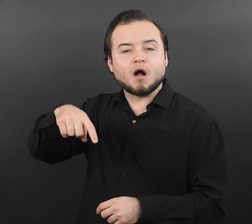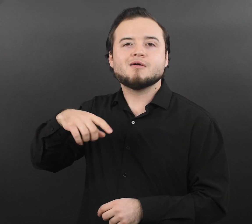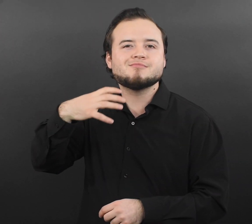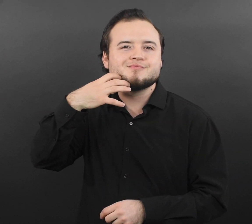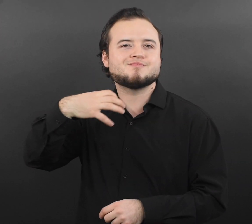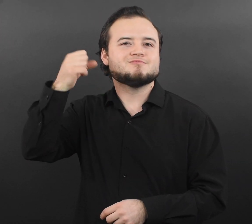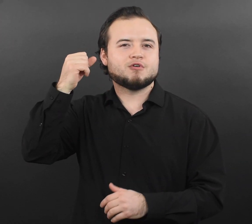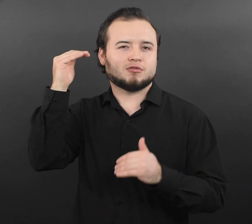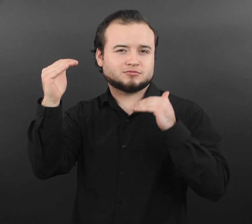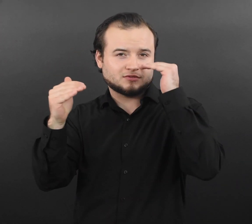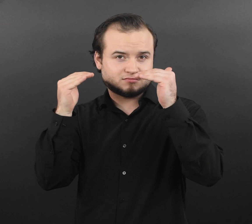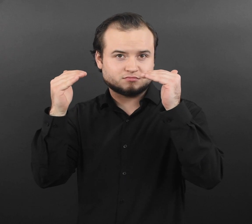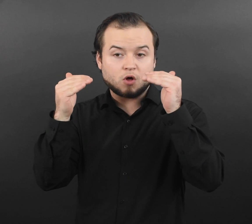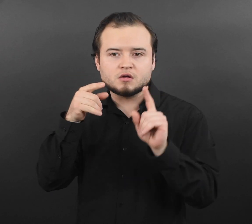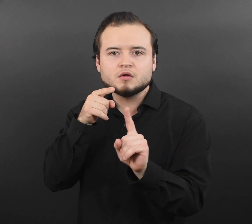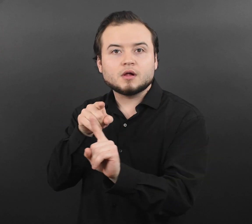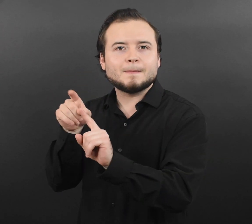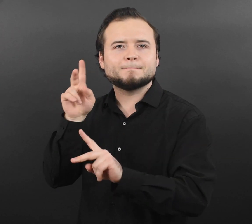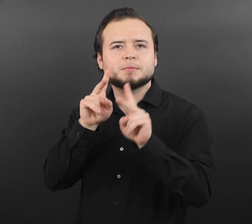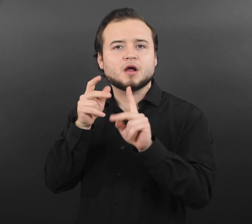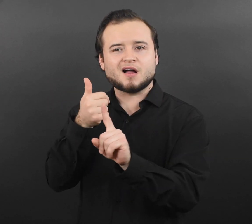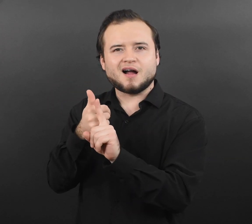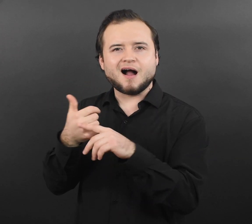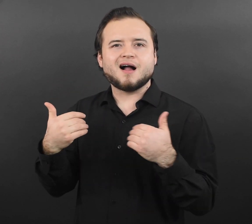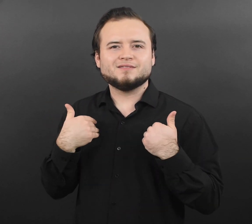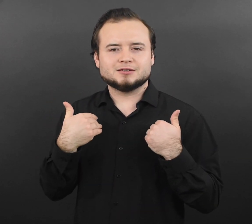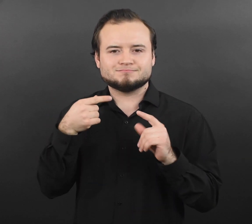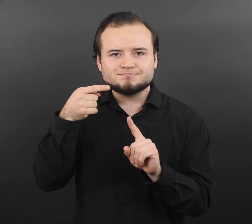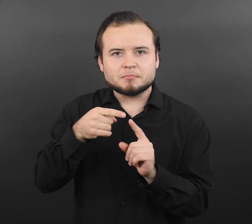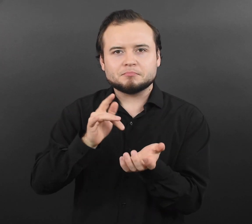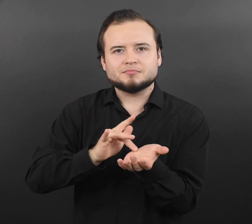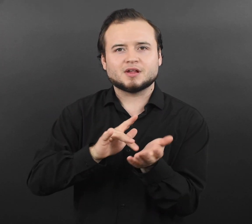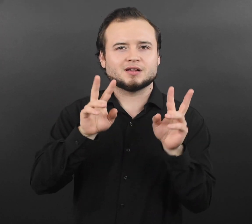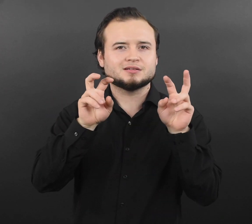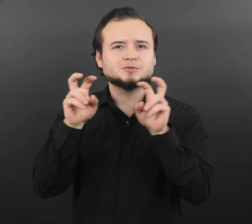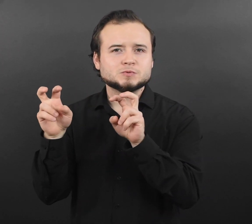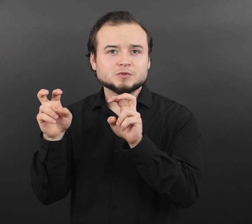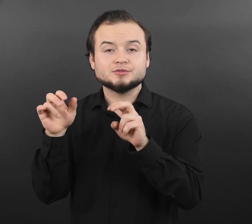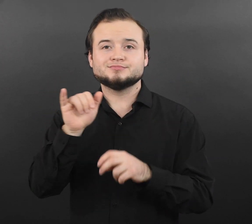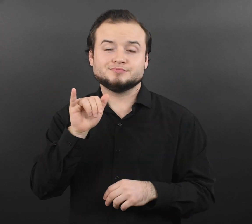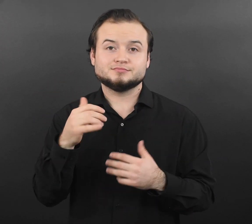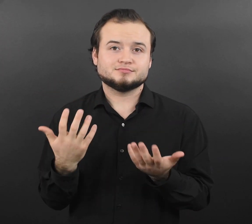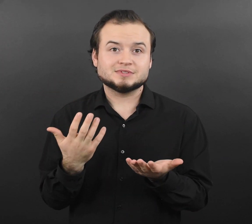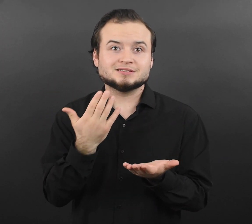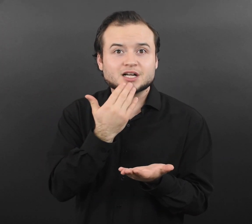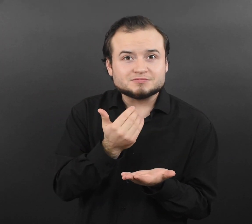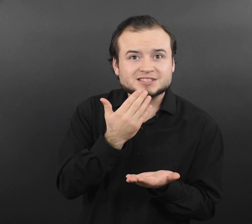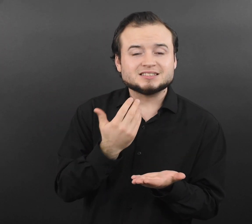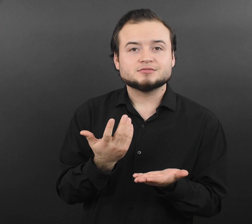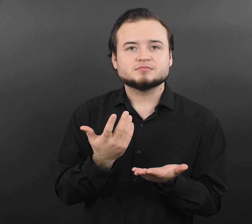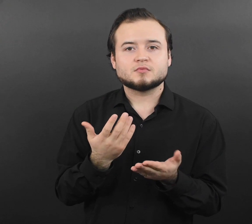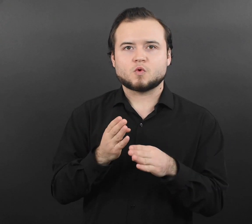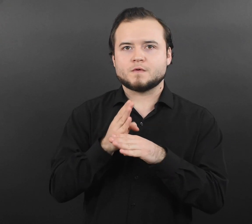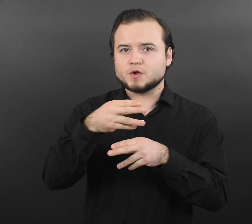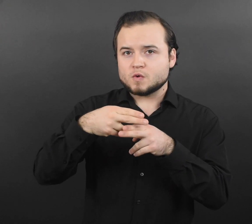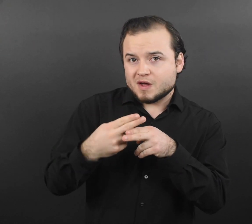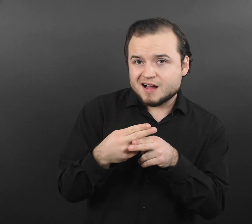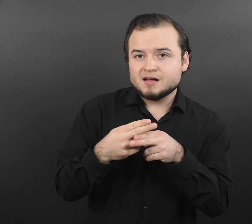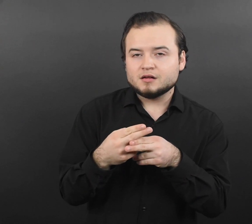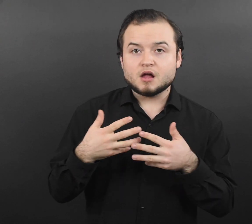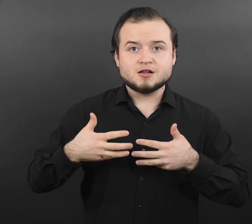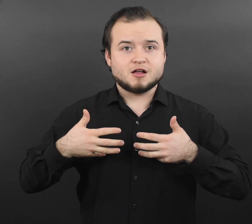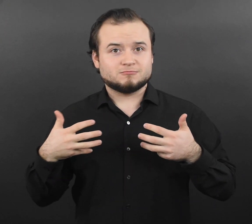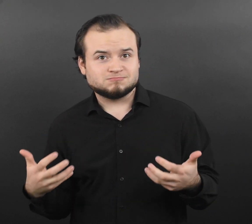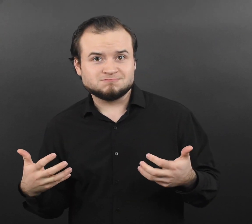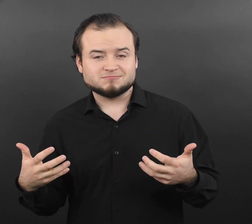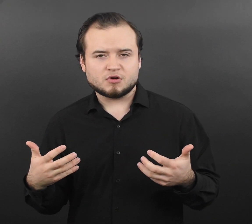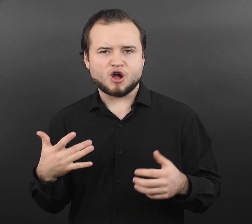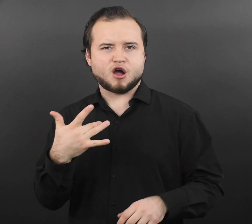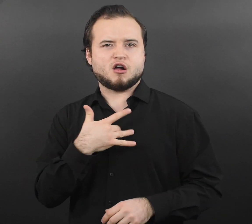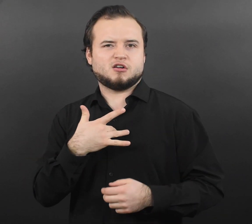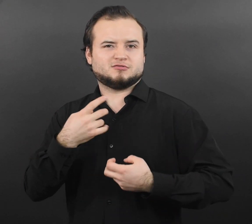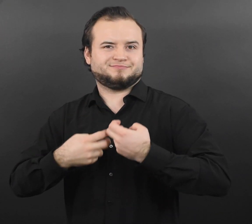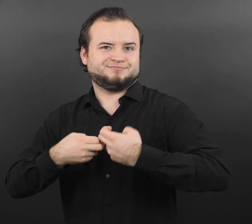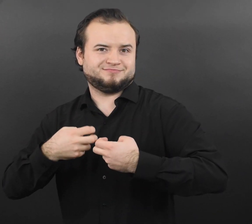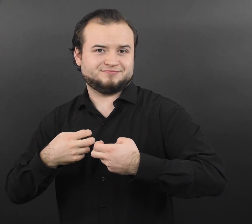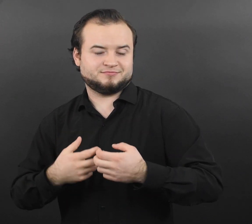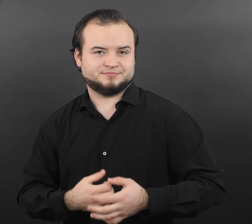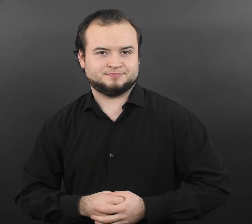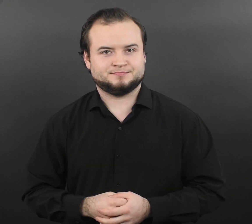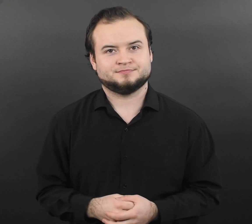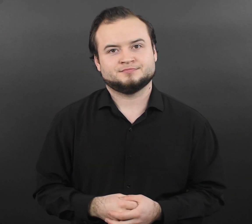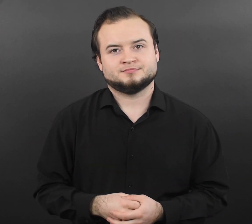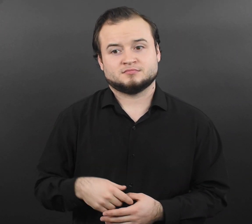certain medical conditions such as diabetes, overweight or obesity, and heart conditions.